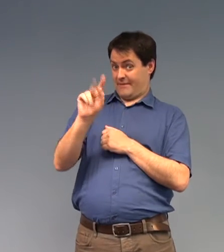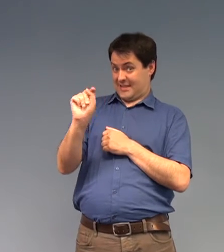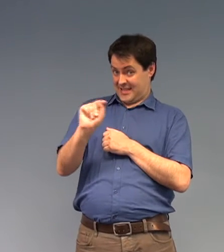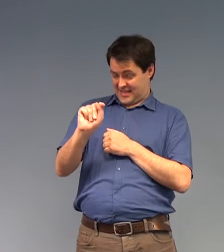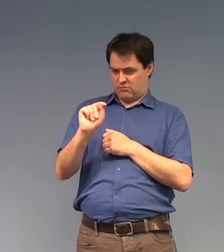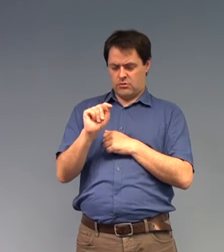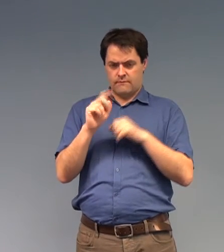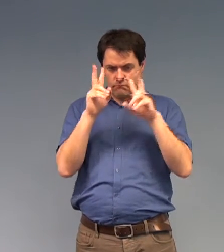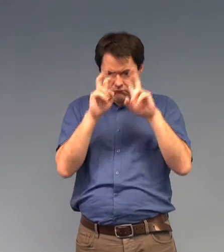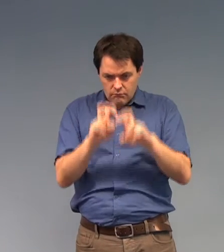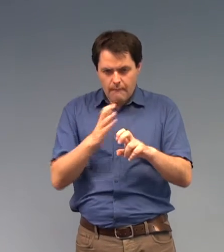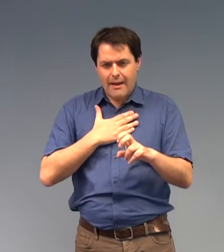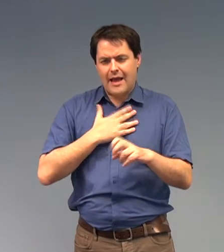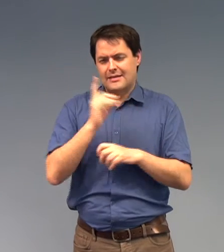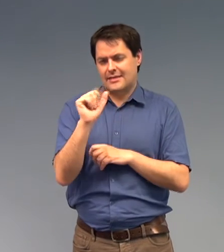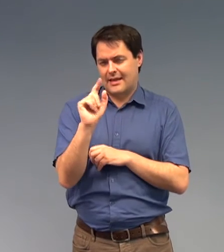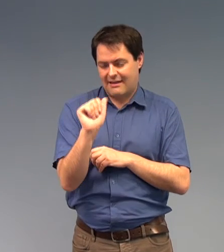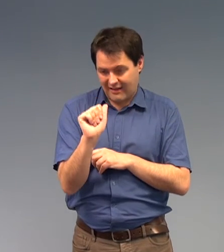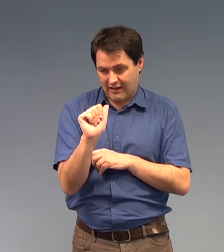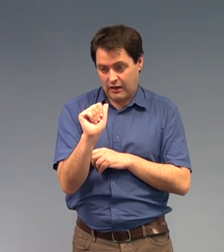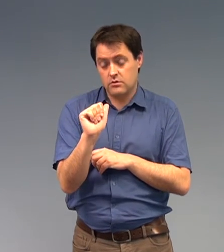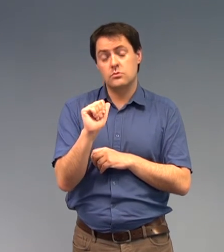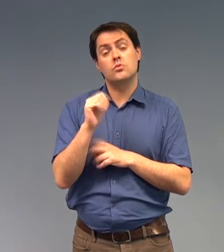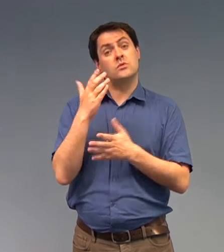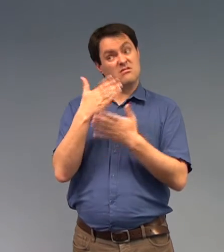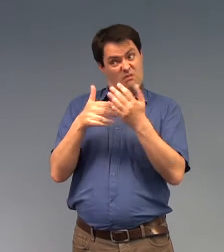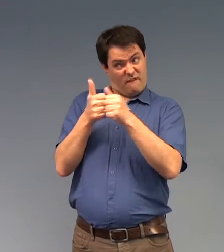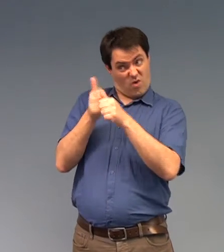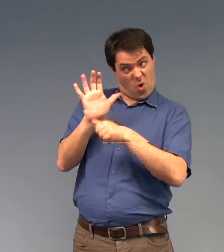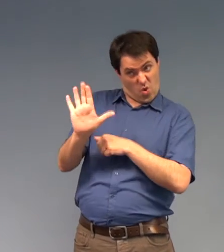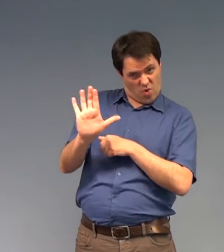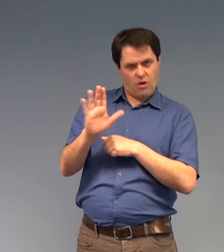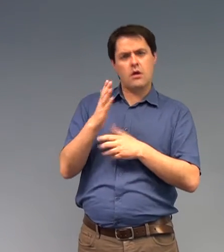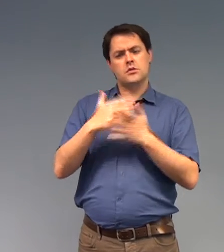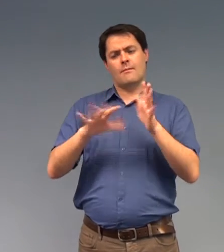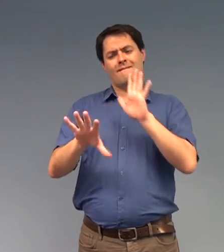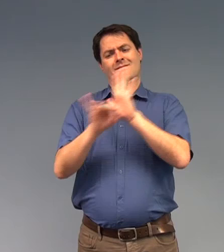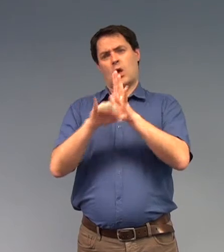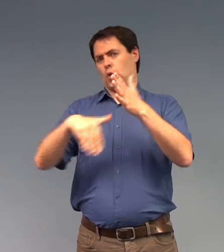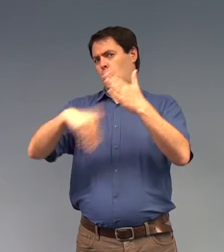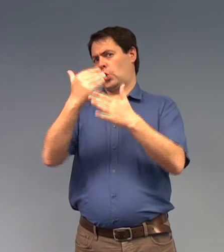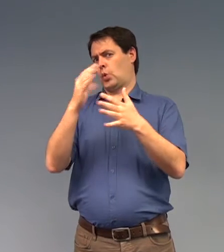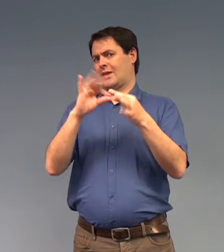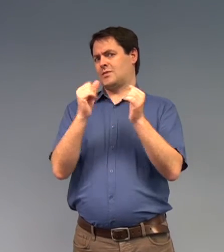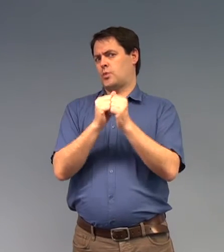applying relevance theory to his data.